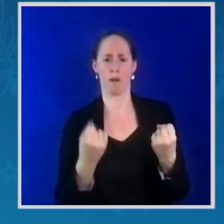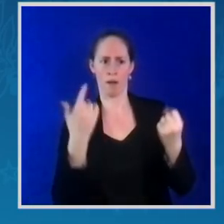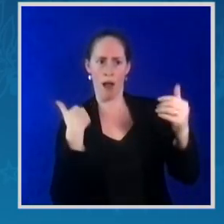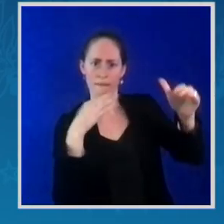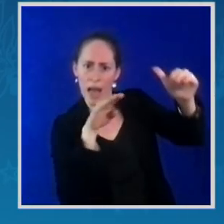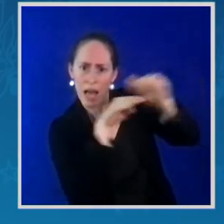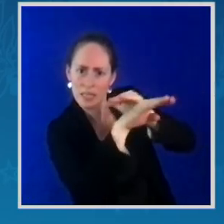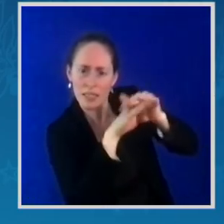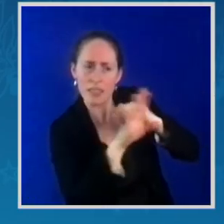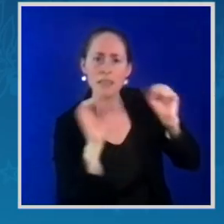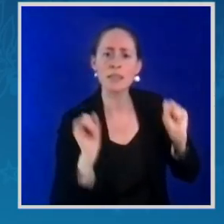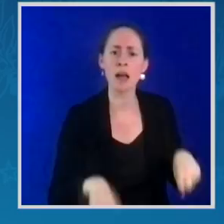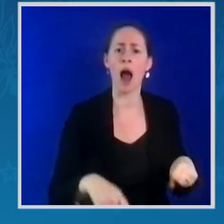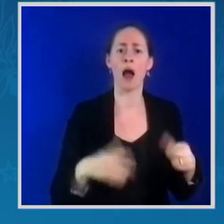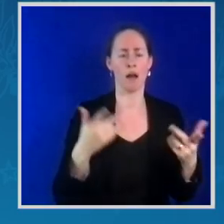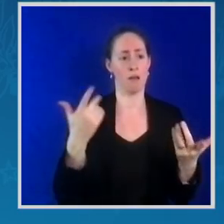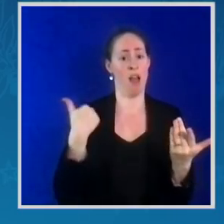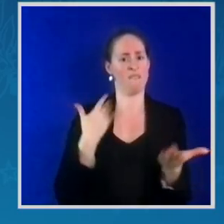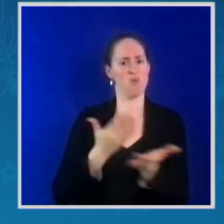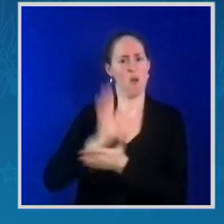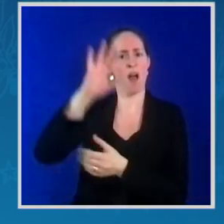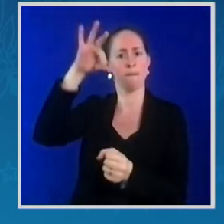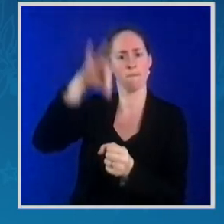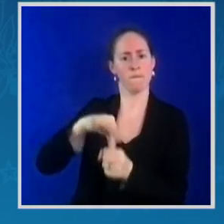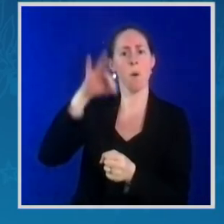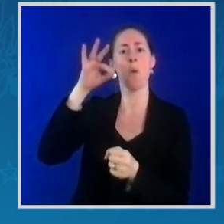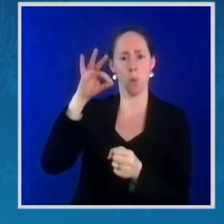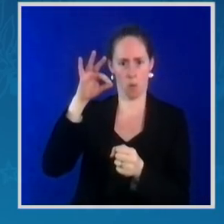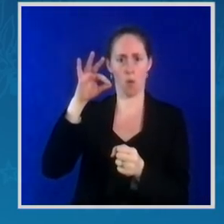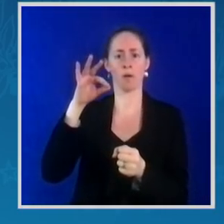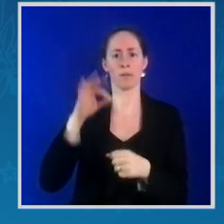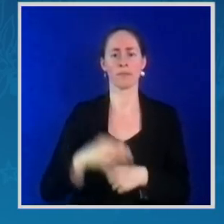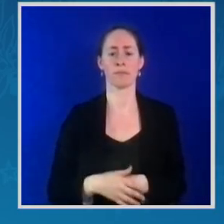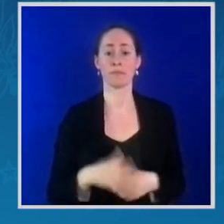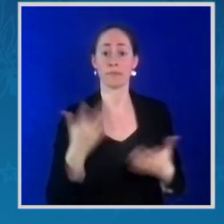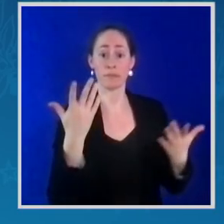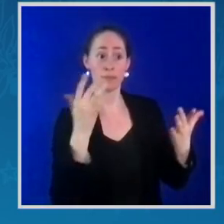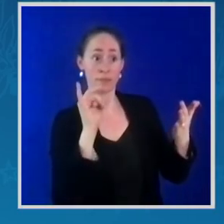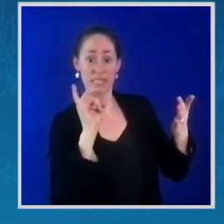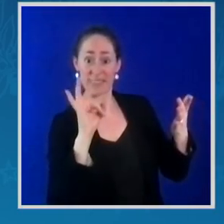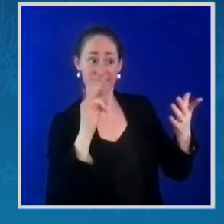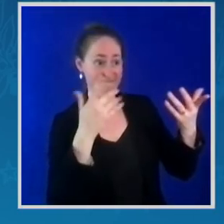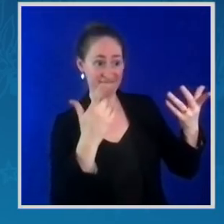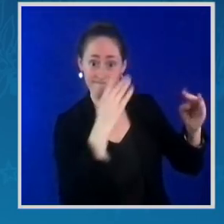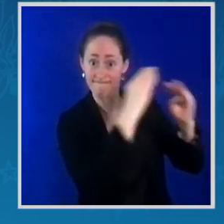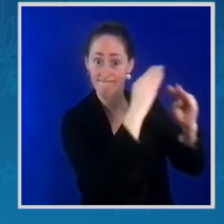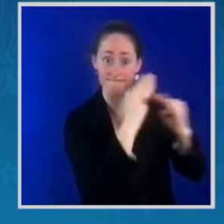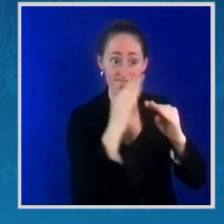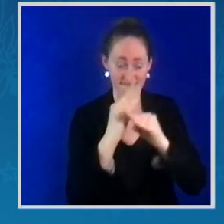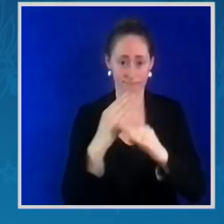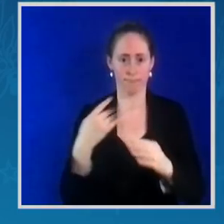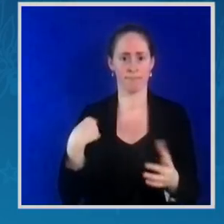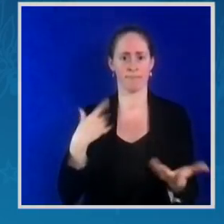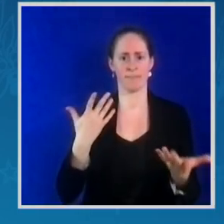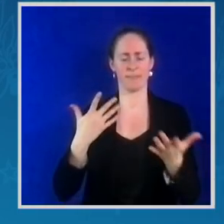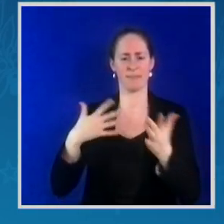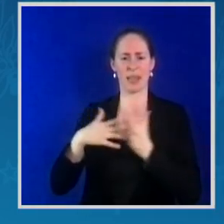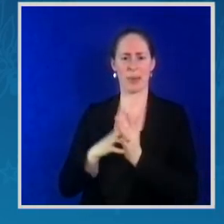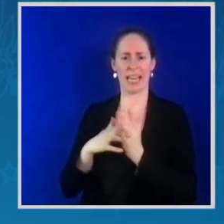we are weaker as a democracy when we impede, interfere with or suppress that right to vote.